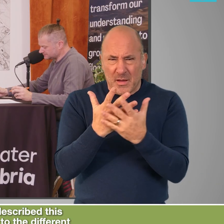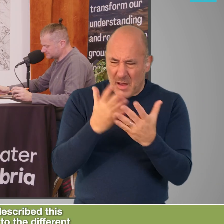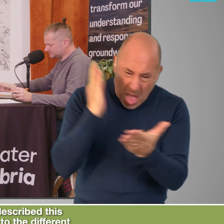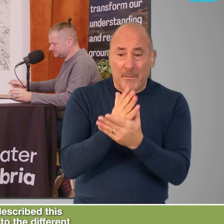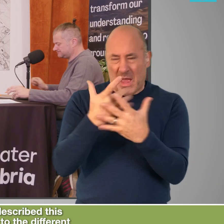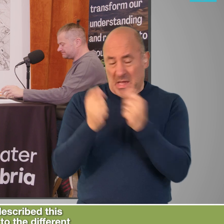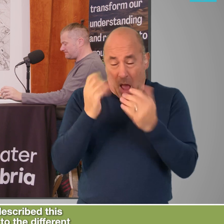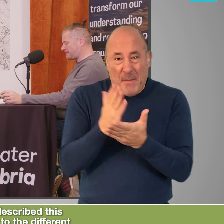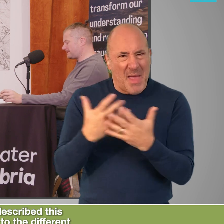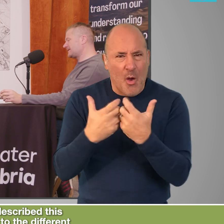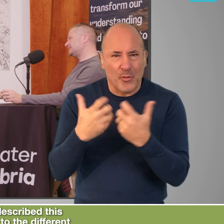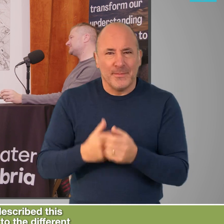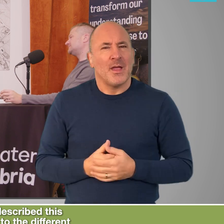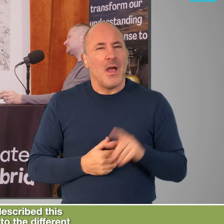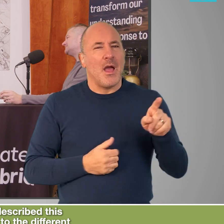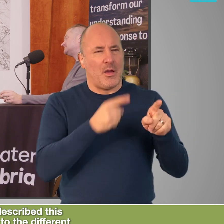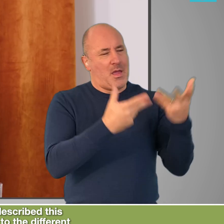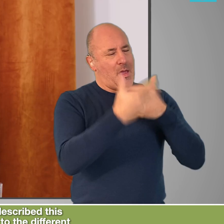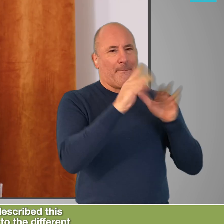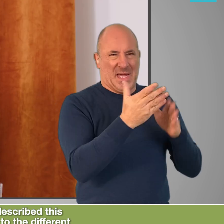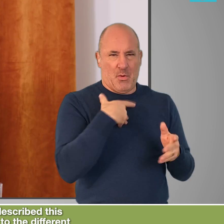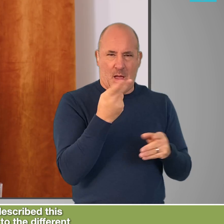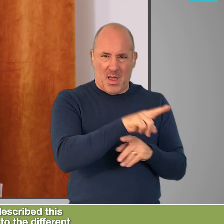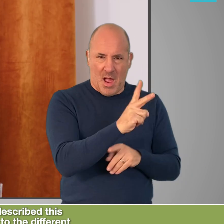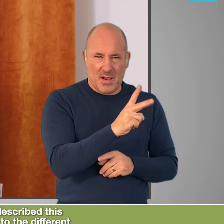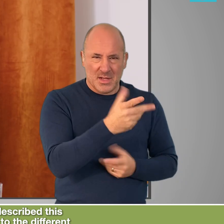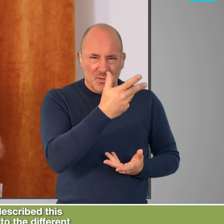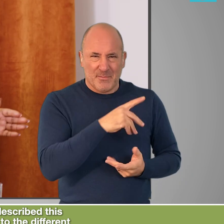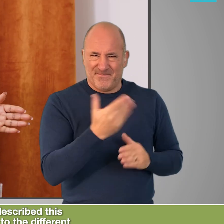and you have kind of described this earlier on with referring to the different